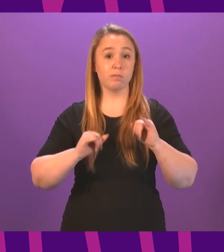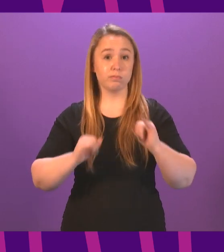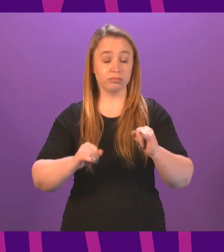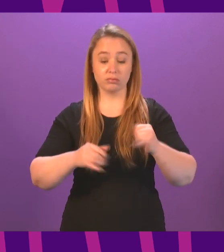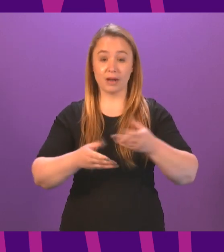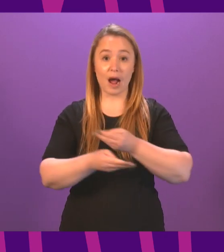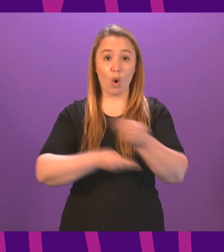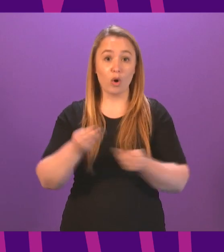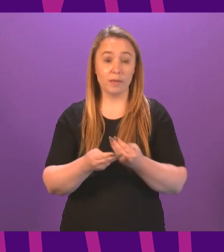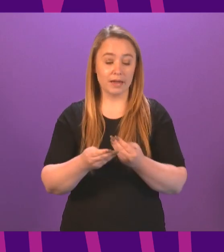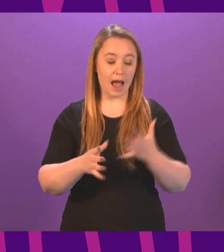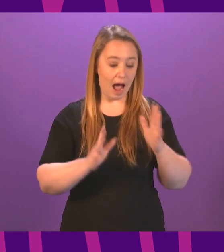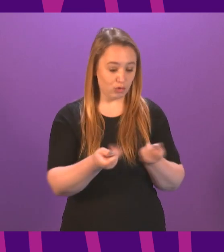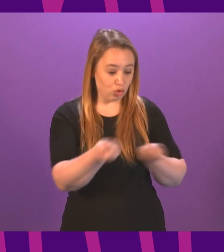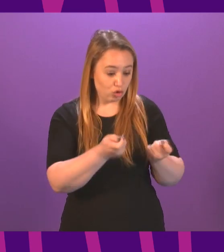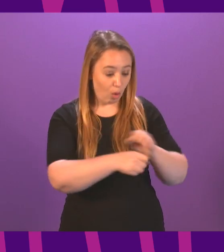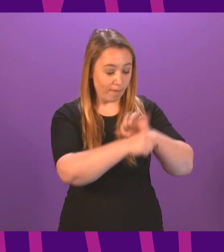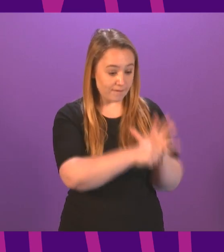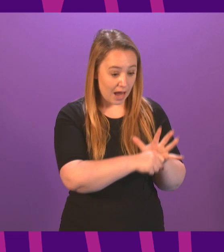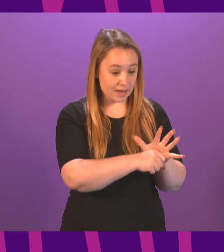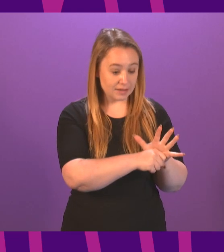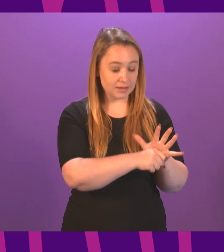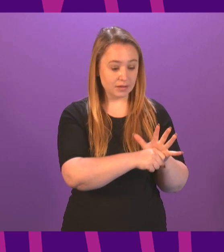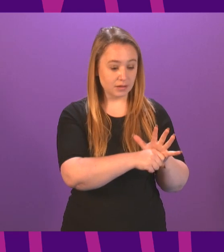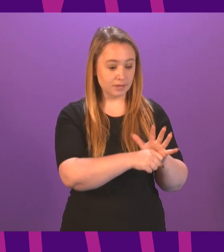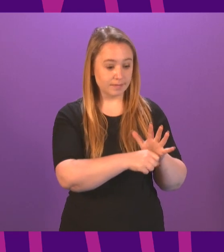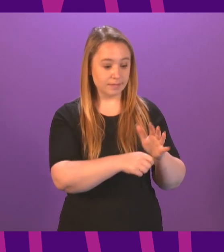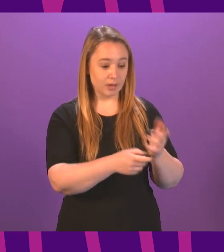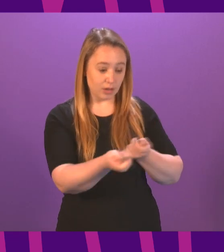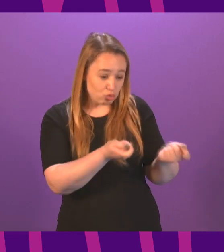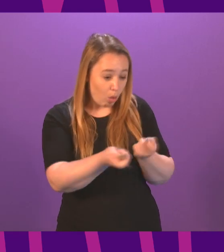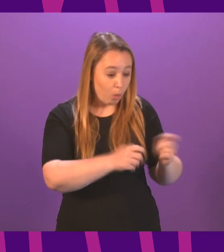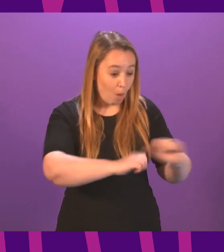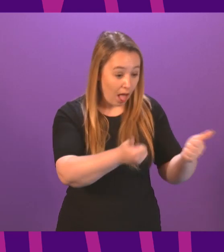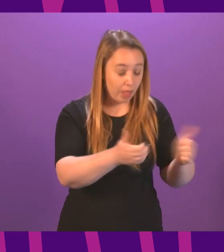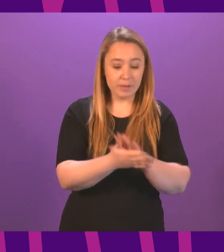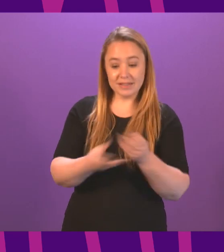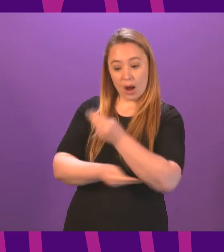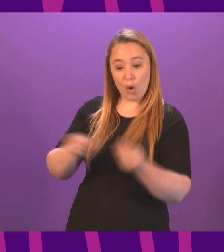control the virus, the damage to the economy becomes worse, and the effects will be even longer lasting.